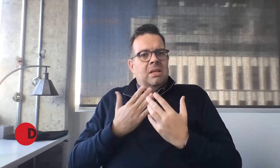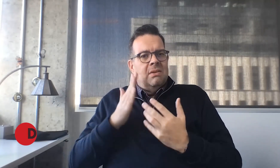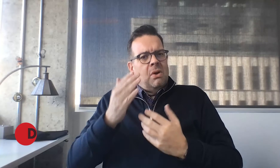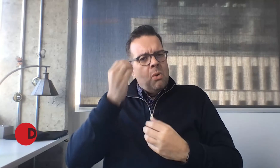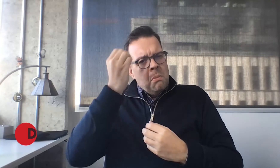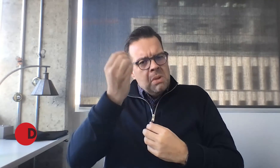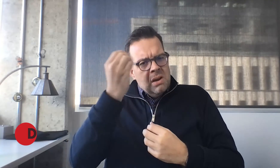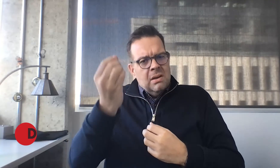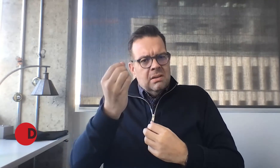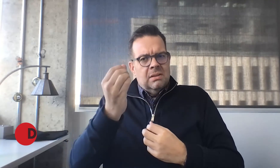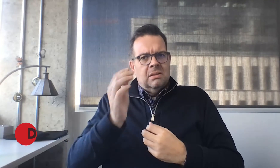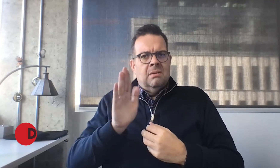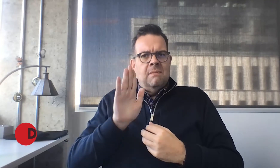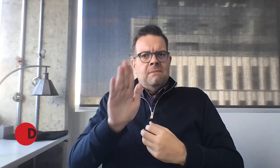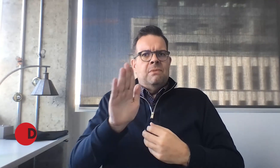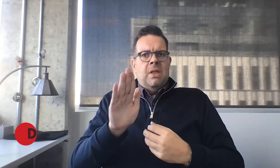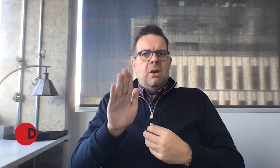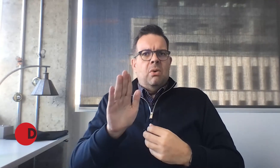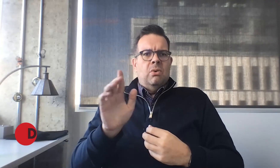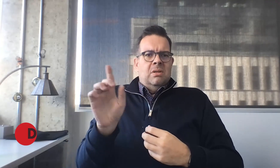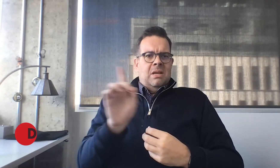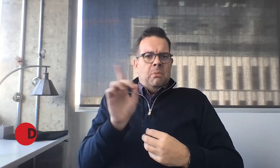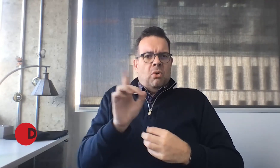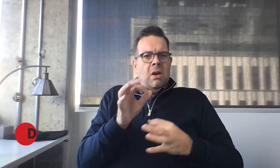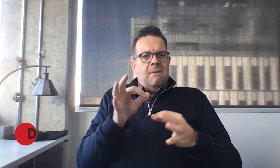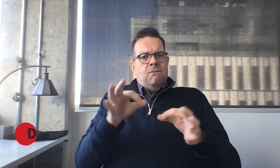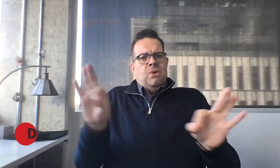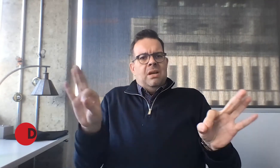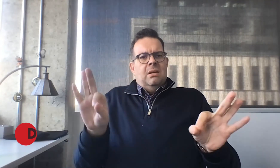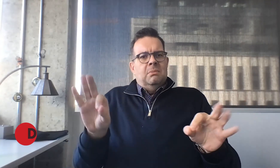to express their opinions or their democratic freedoms.